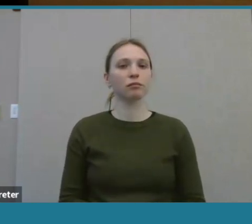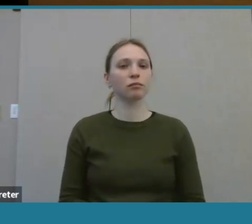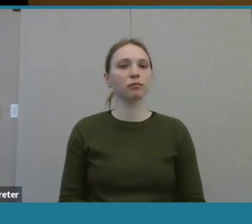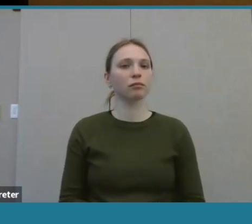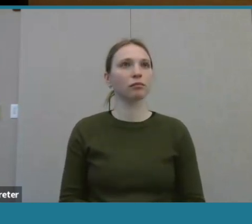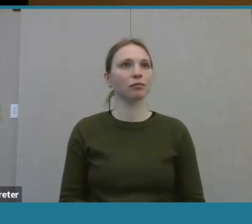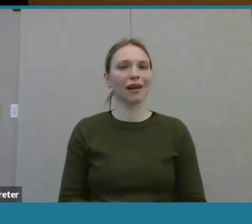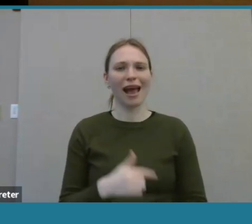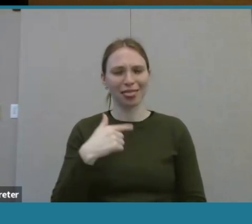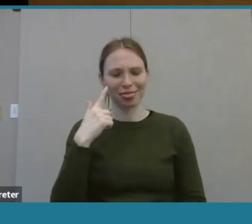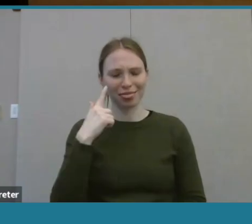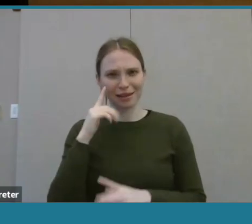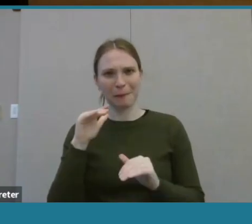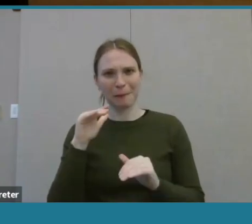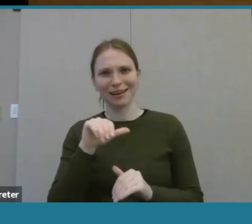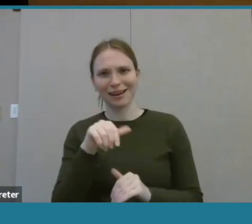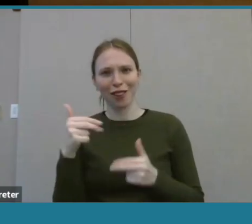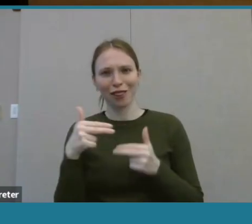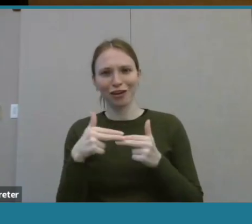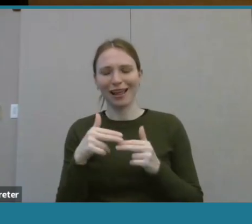I was expecting us to have a slide there. All right.